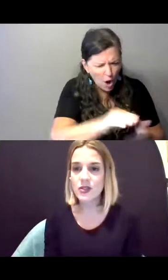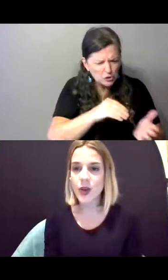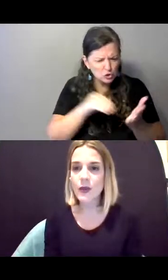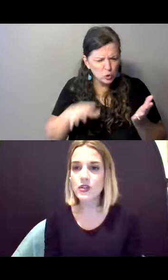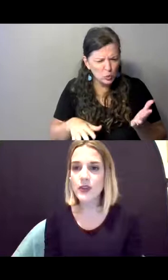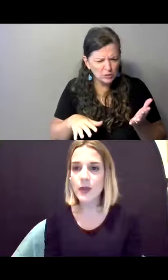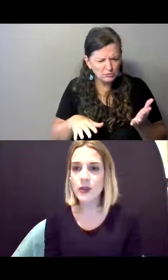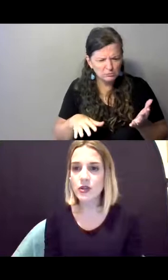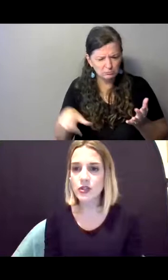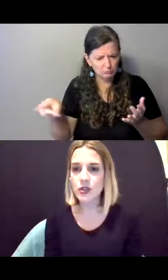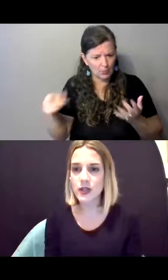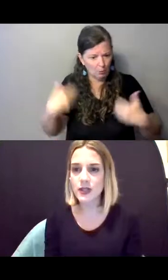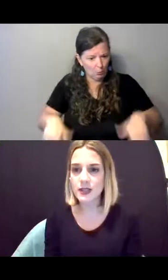So, how would you think about your students?